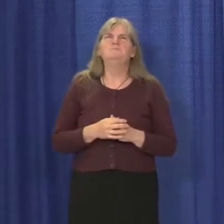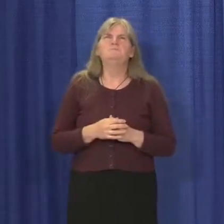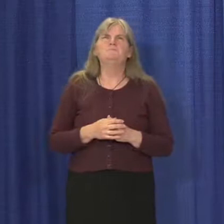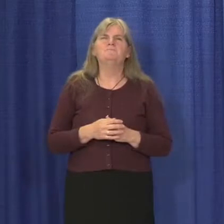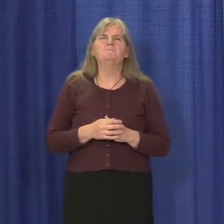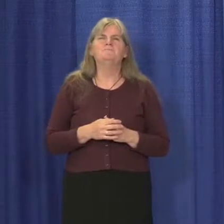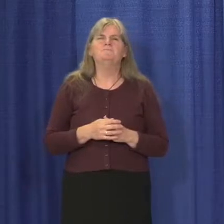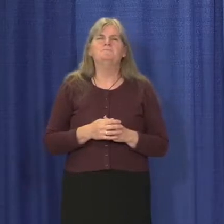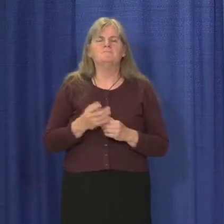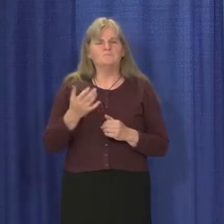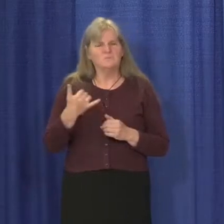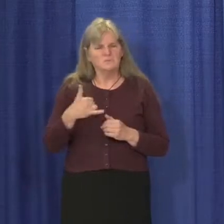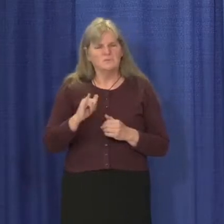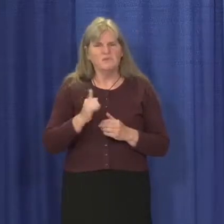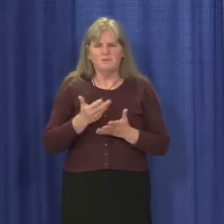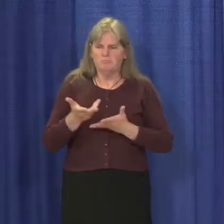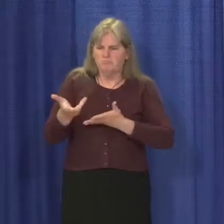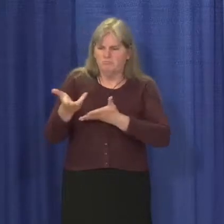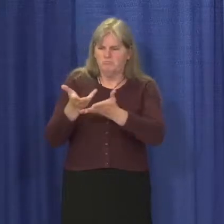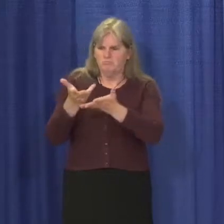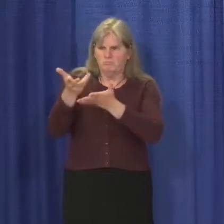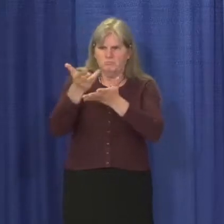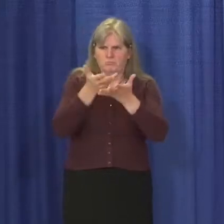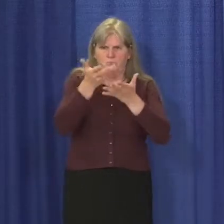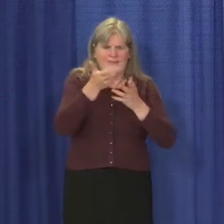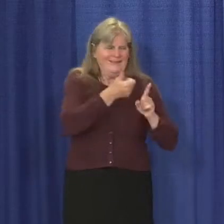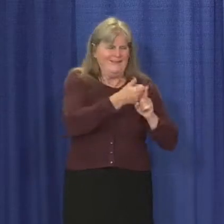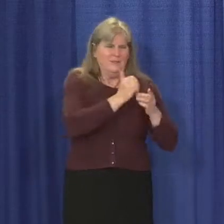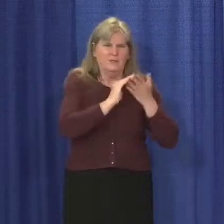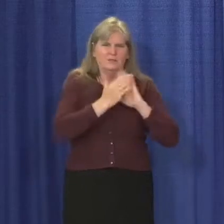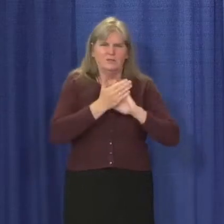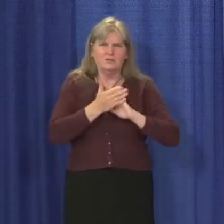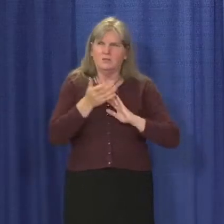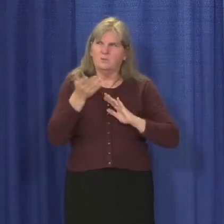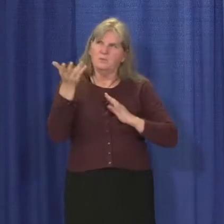Just continuing to engage.